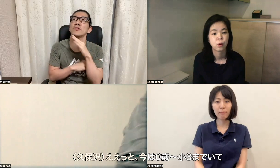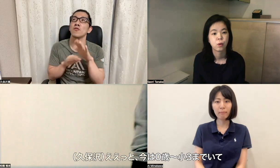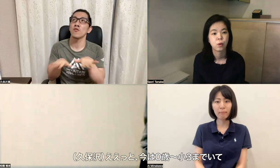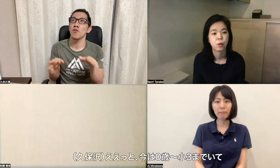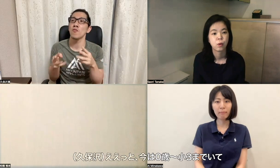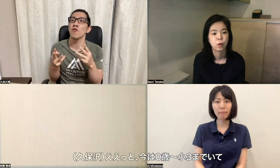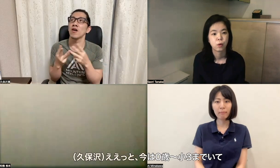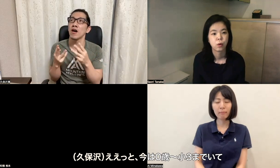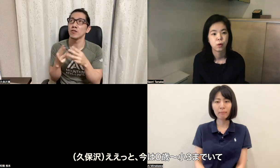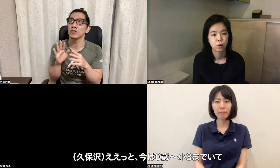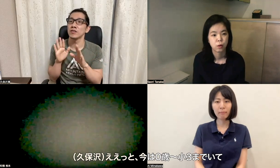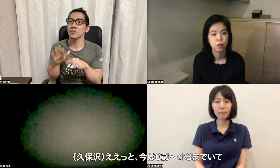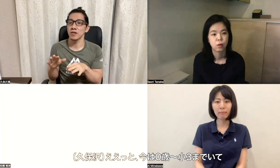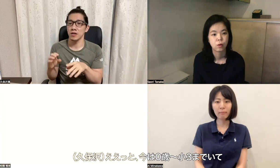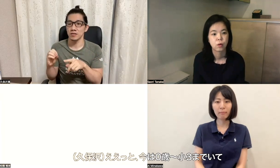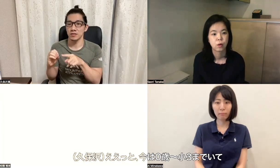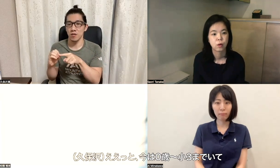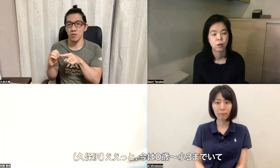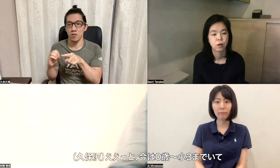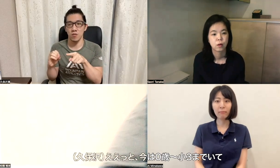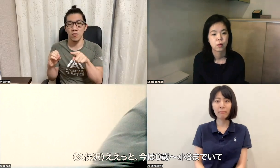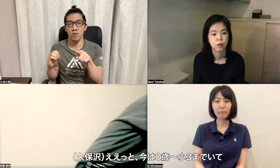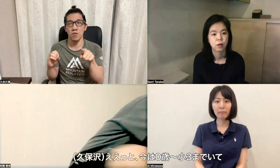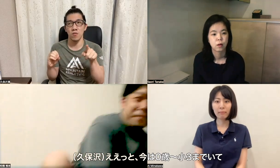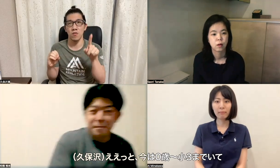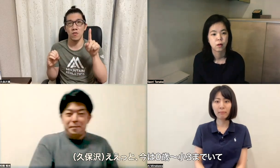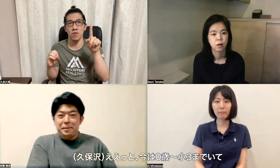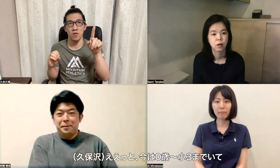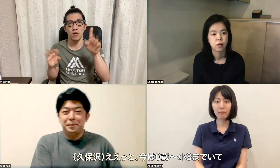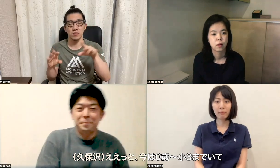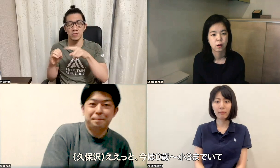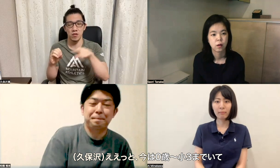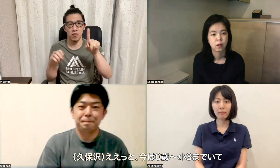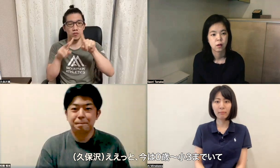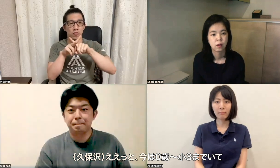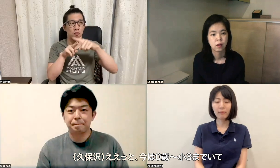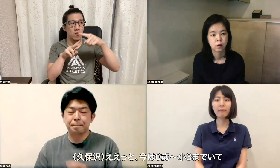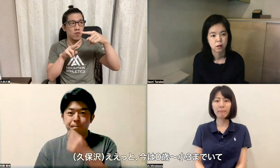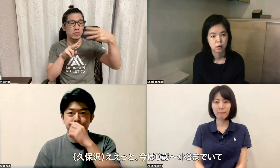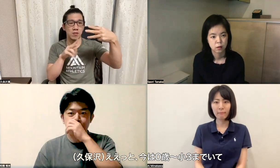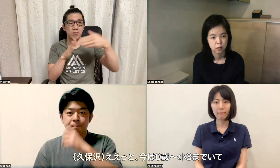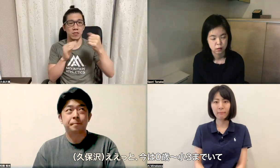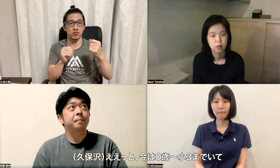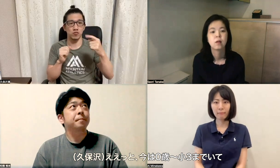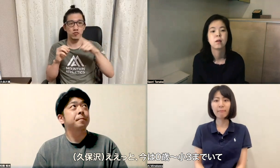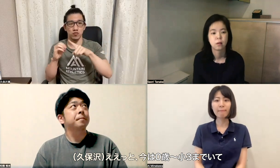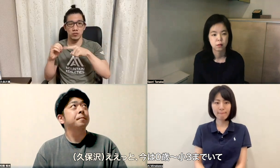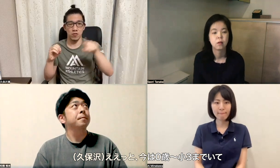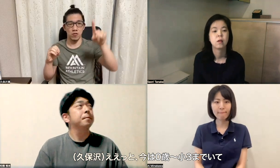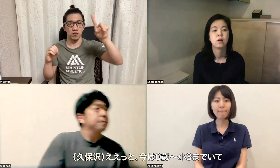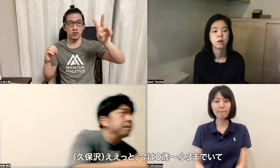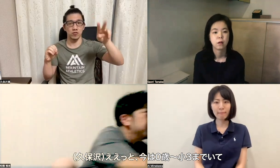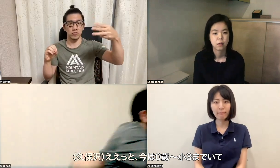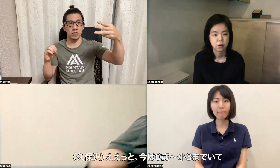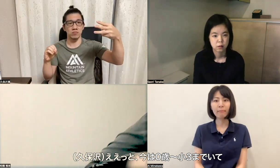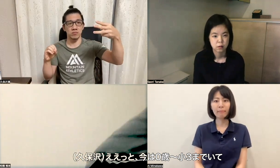(YK) Right now there are about 50 children from ages 0 to the 3rd grade,